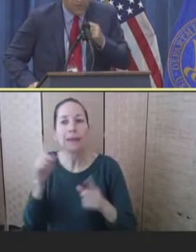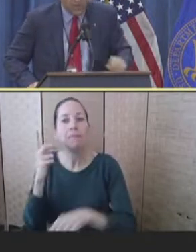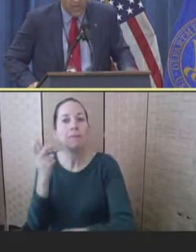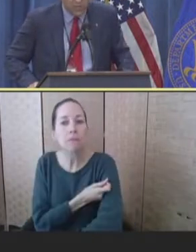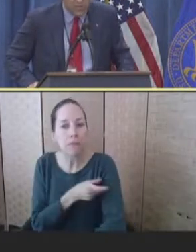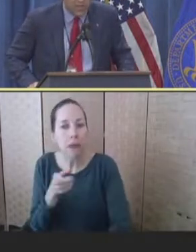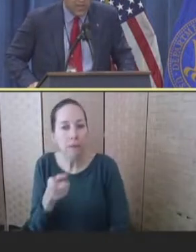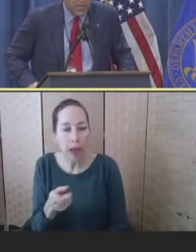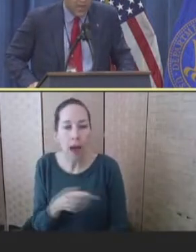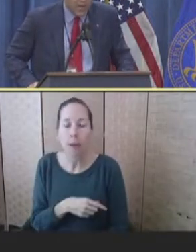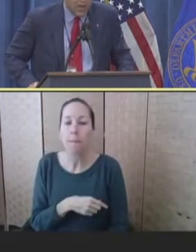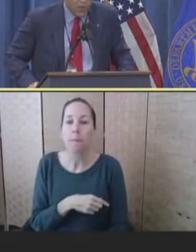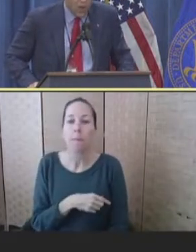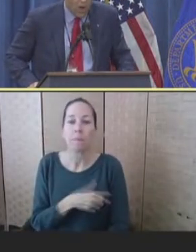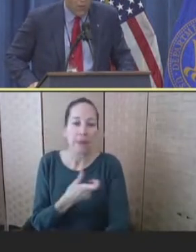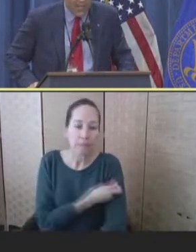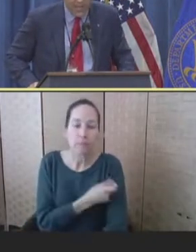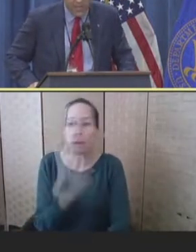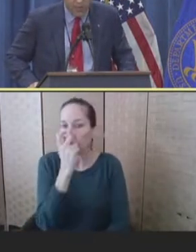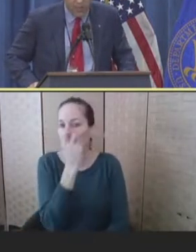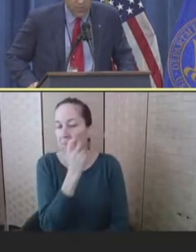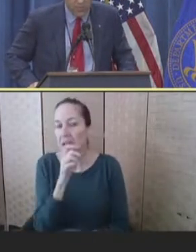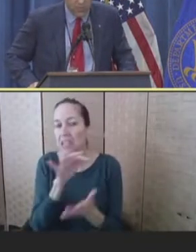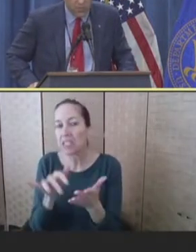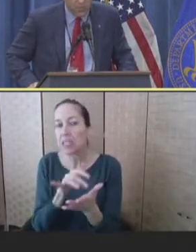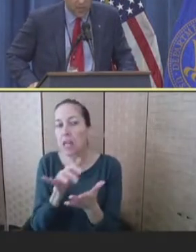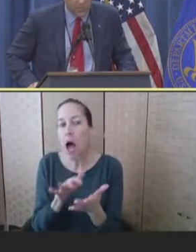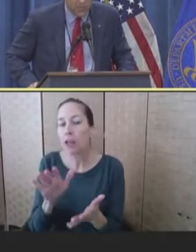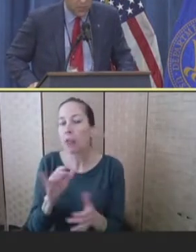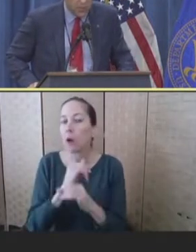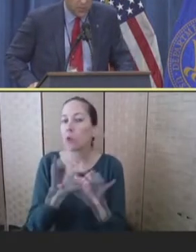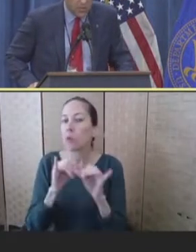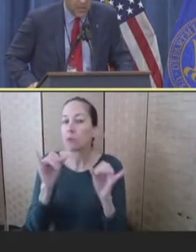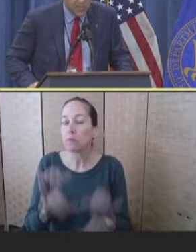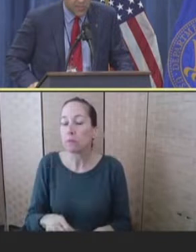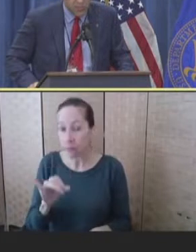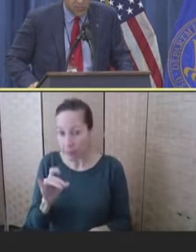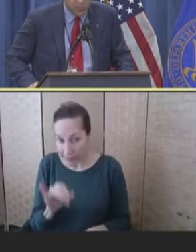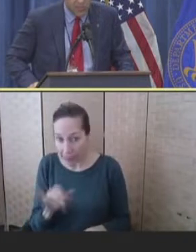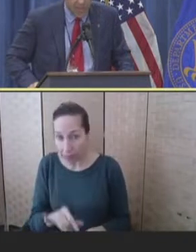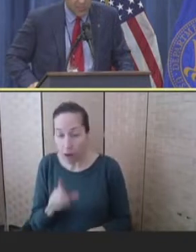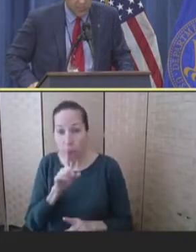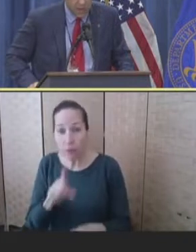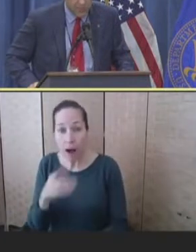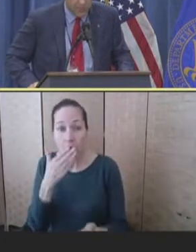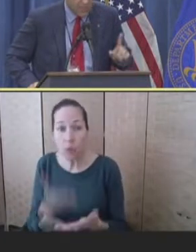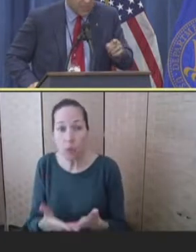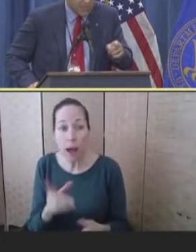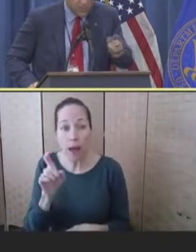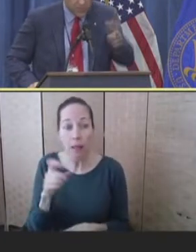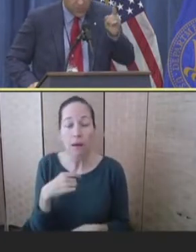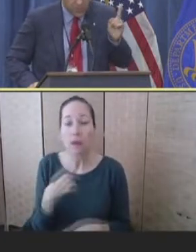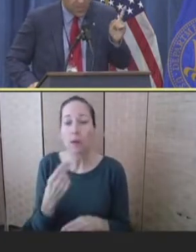or intranasal, are we getting a mucosal immune response? And so, we're using nasal absorption SAM strips, where these little strips are seeing on the